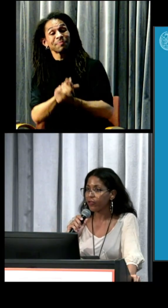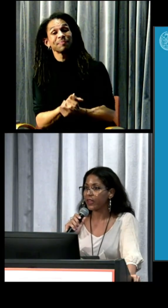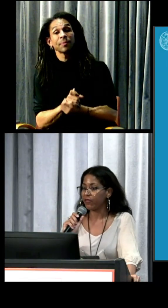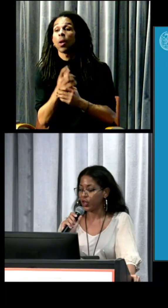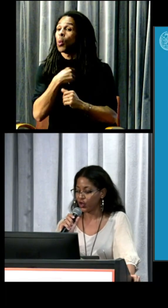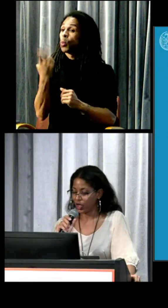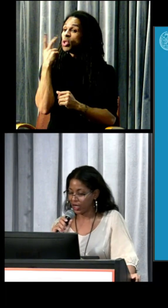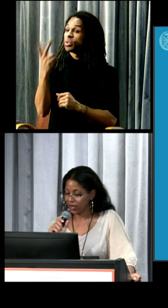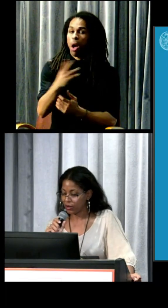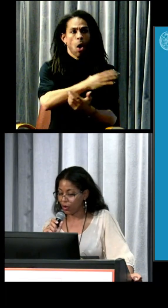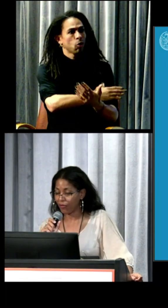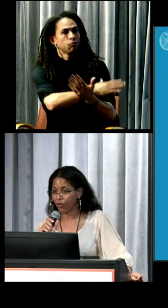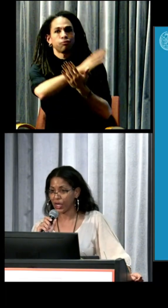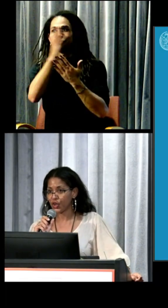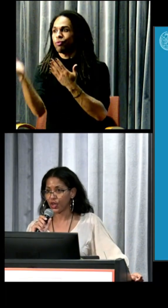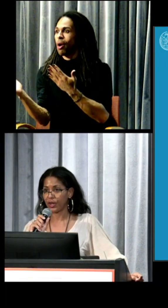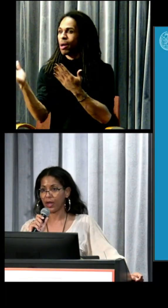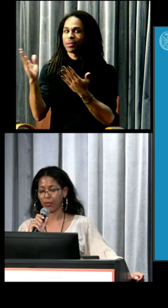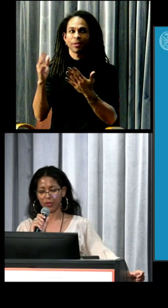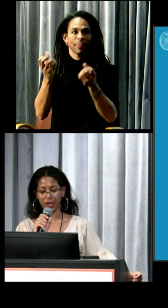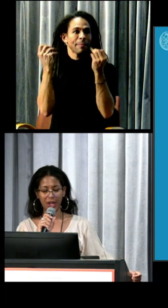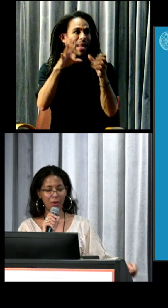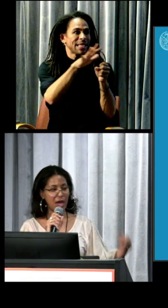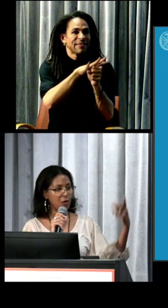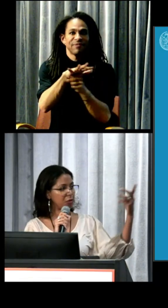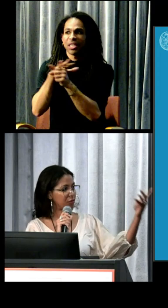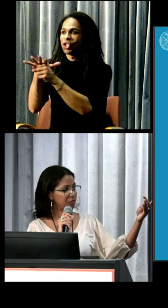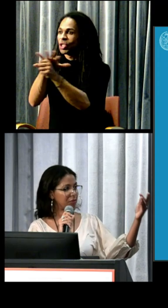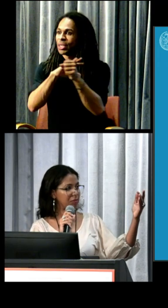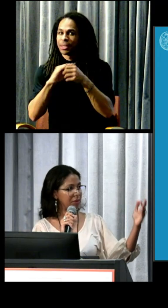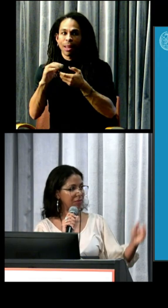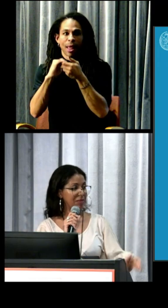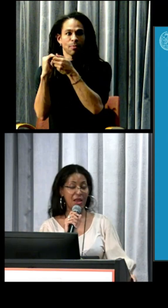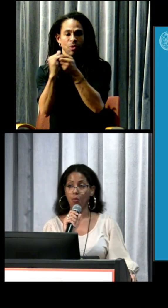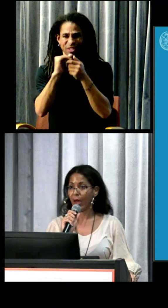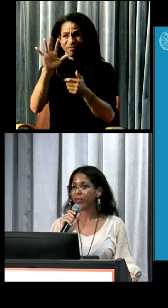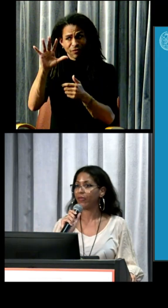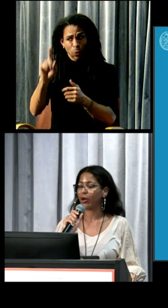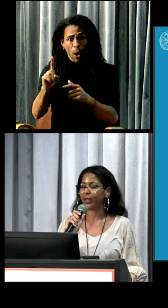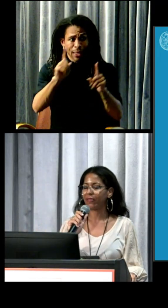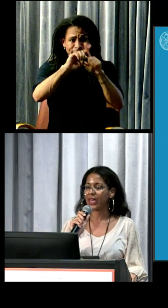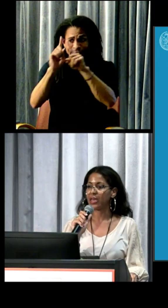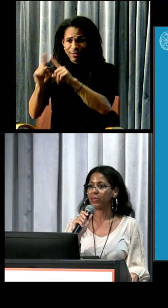to policy recommendation, or an organization's advocacy efforts.